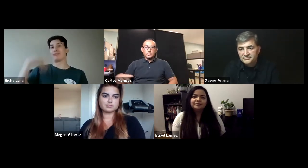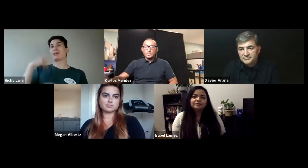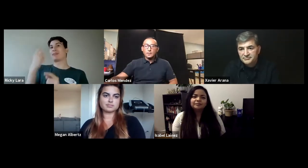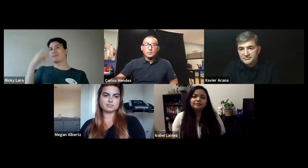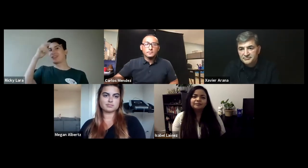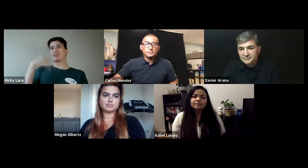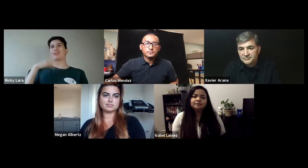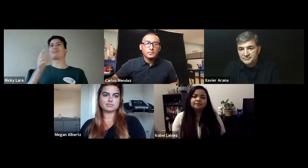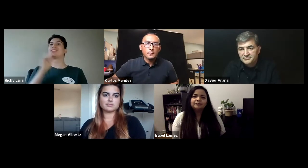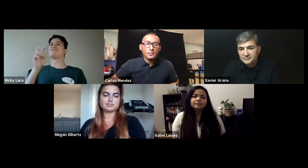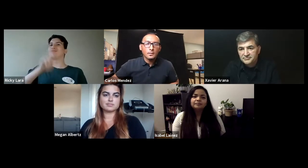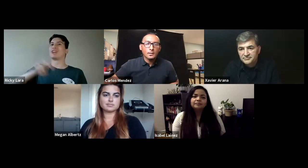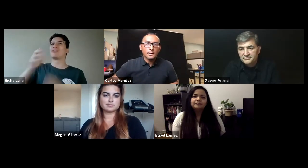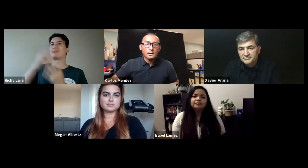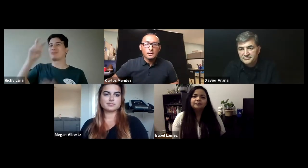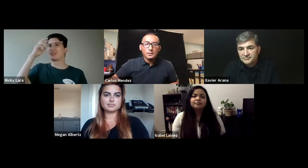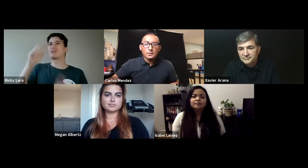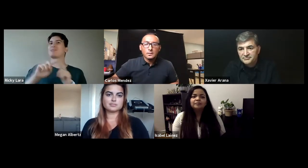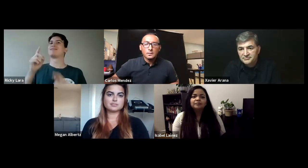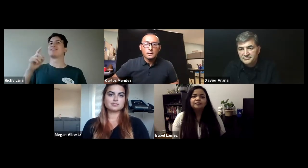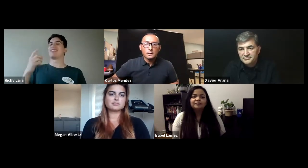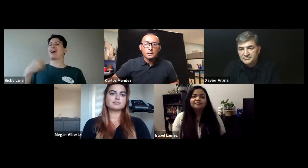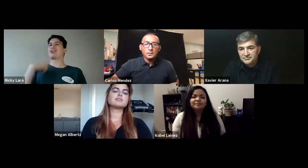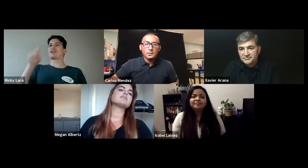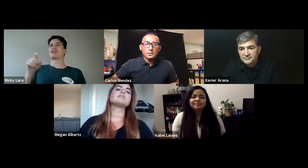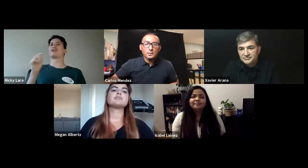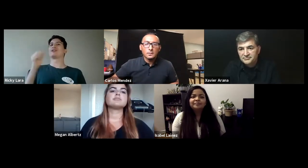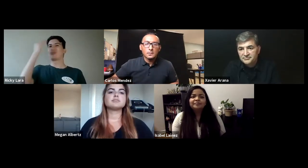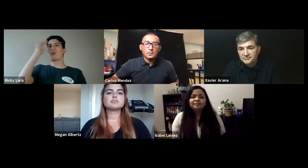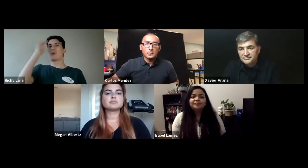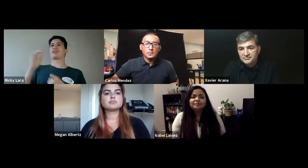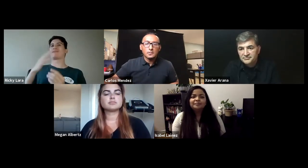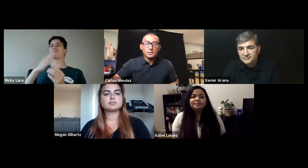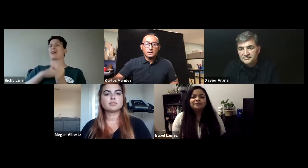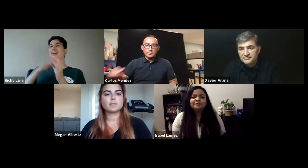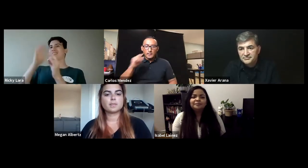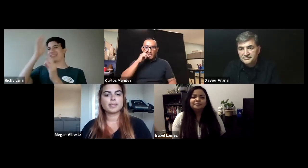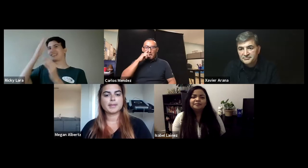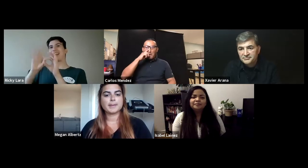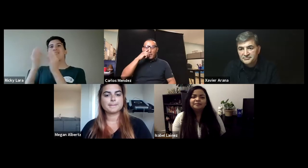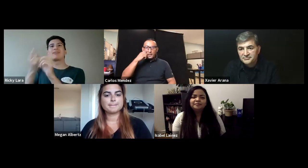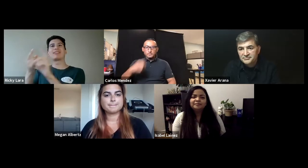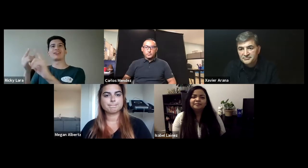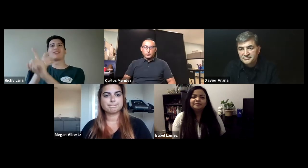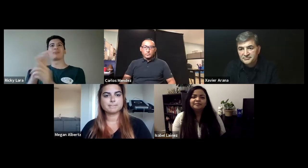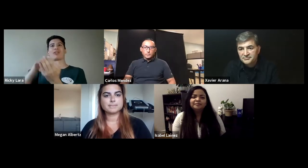you know, I'm from Mexico-- and all the traveling that...that I can do, but, you know,